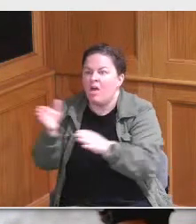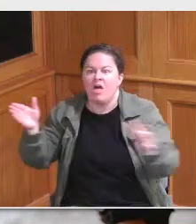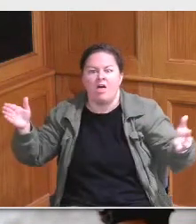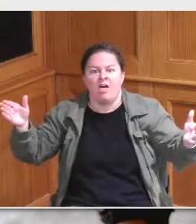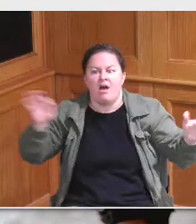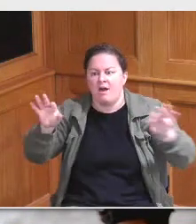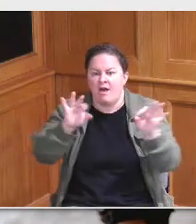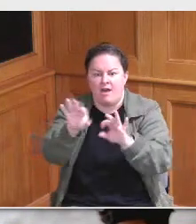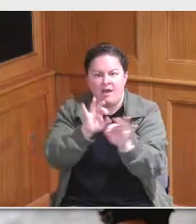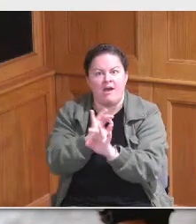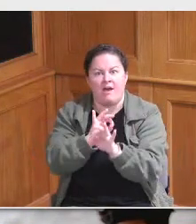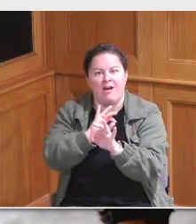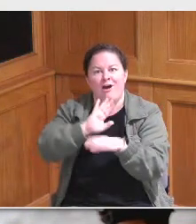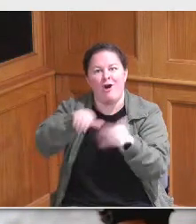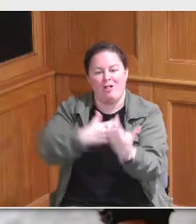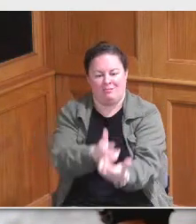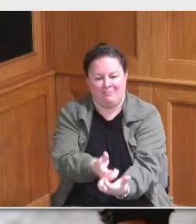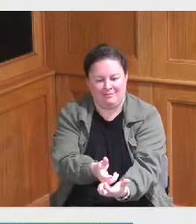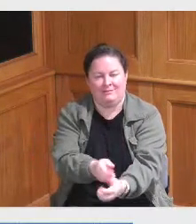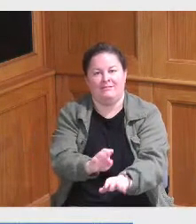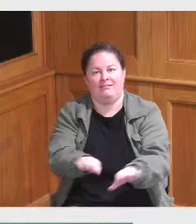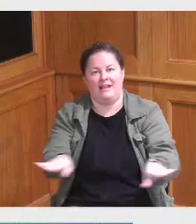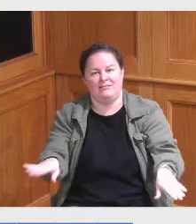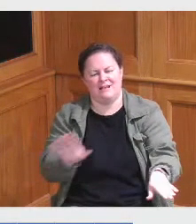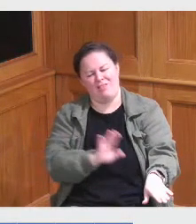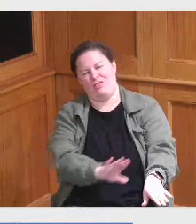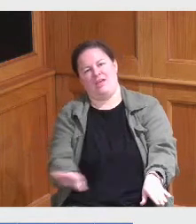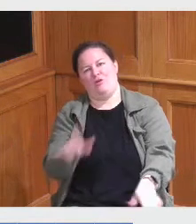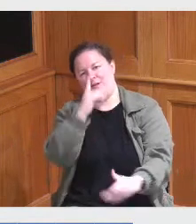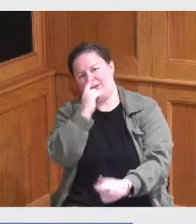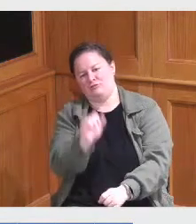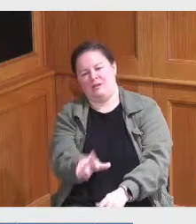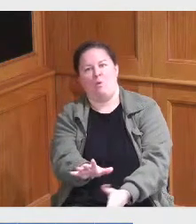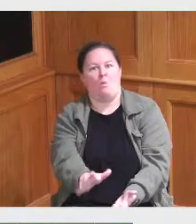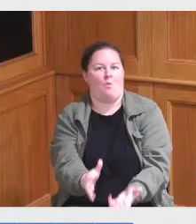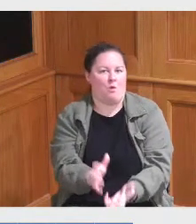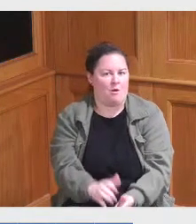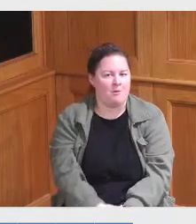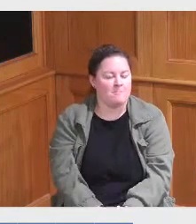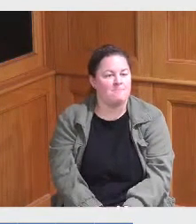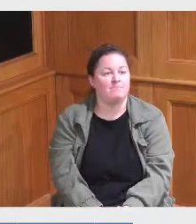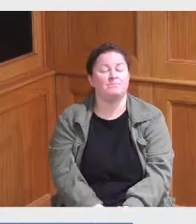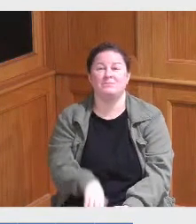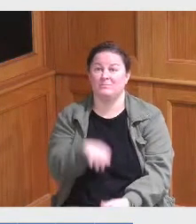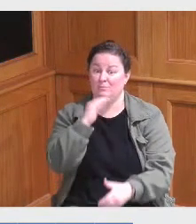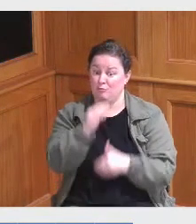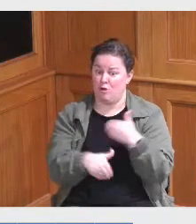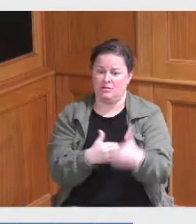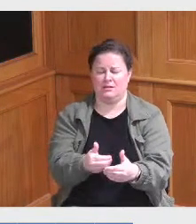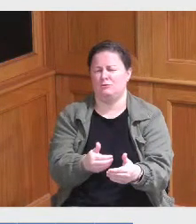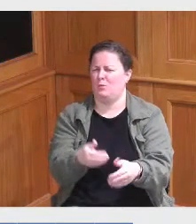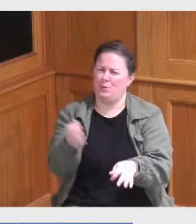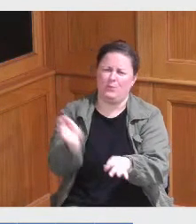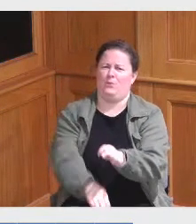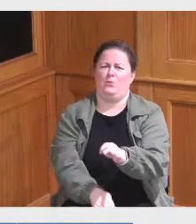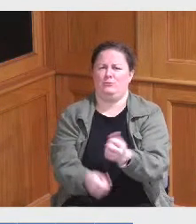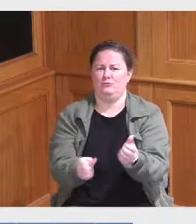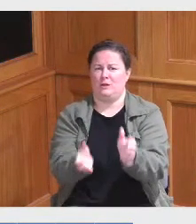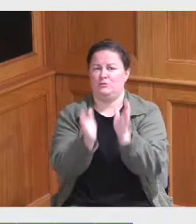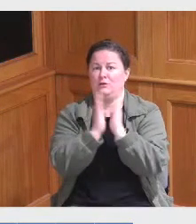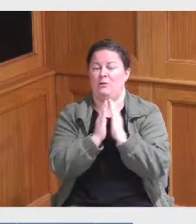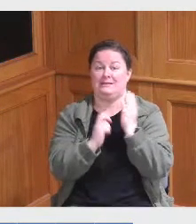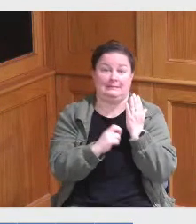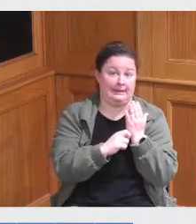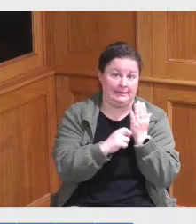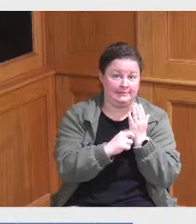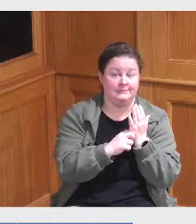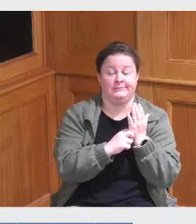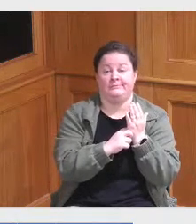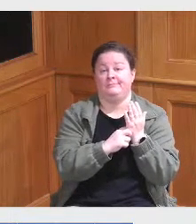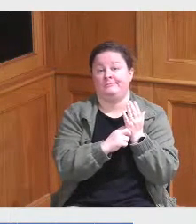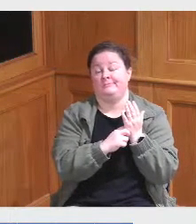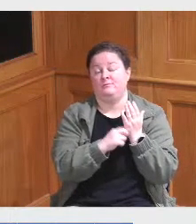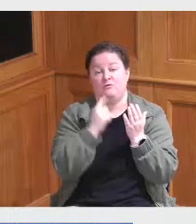interests thank you and it's a real simple process for people to request tickets or enrollment so we